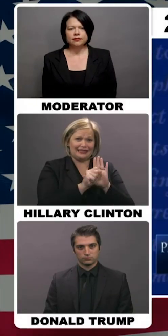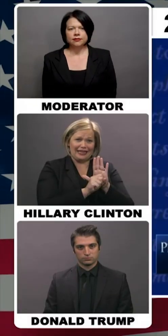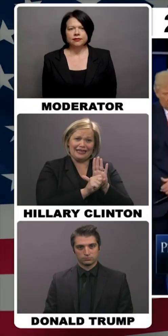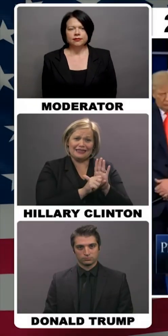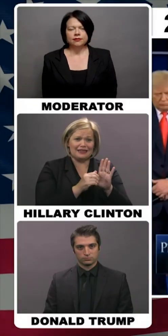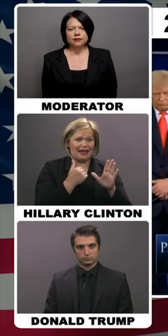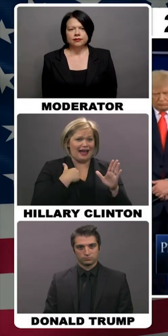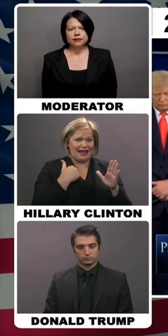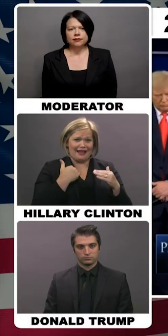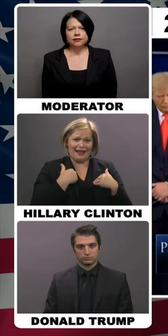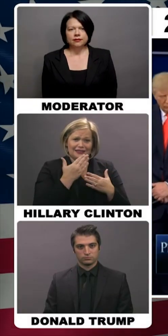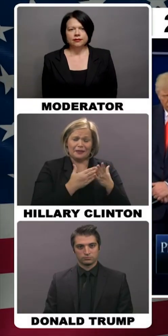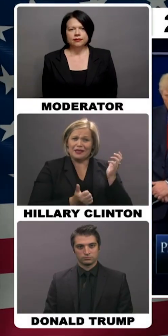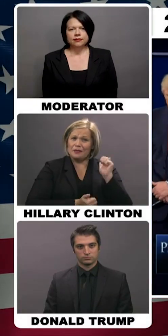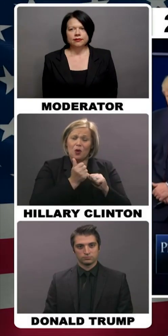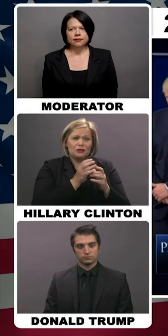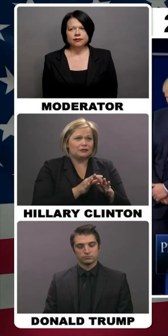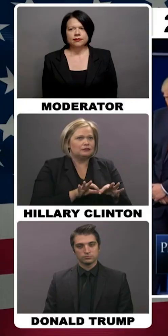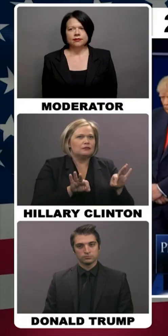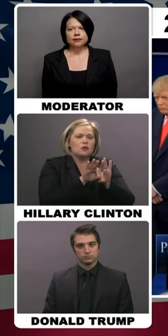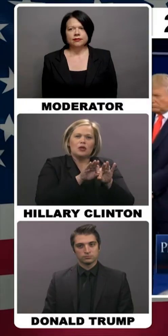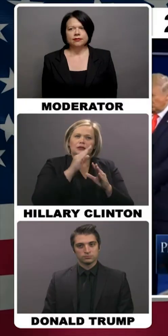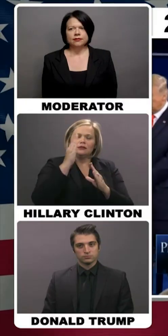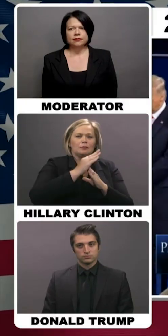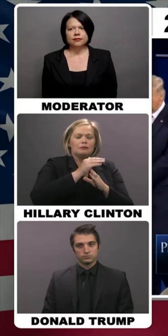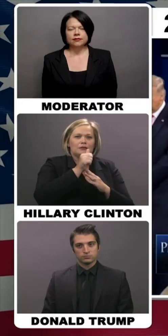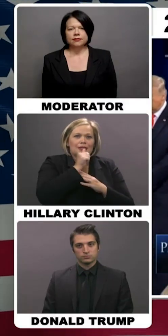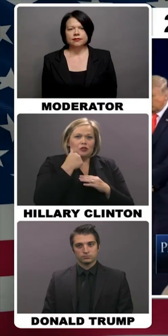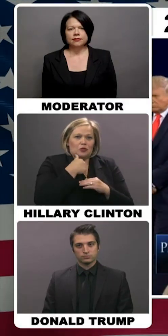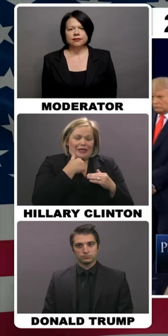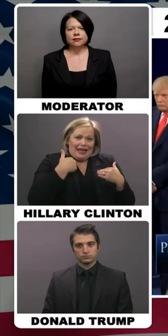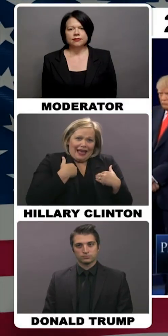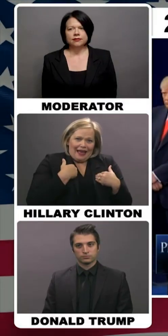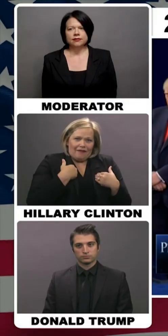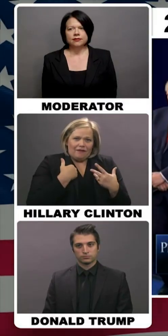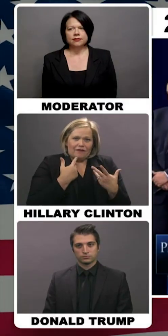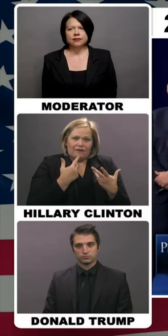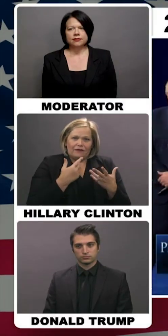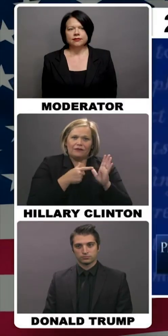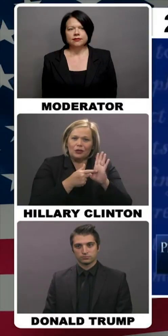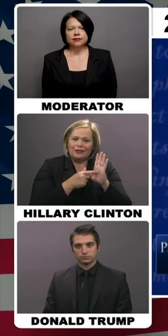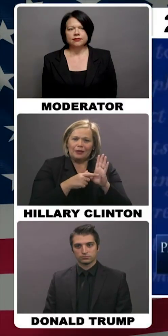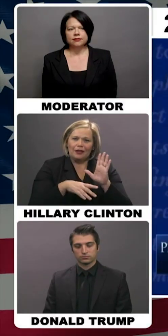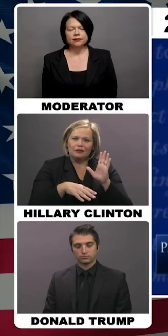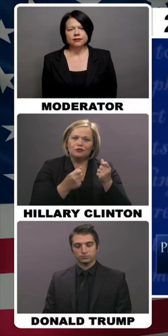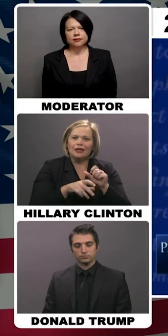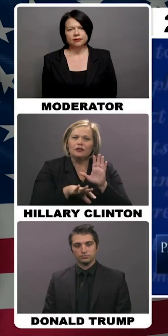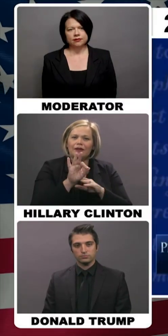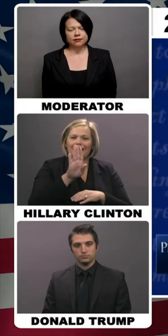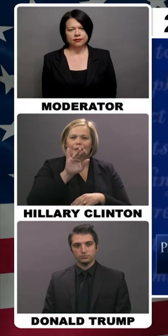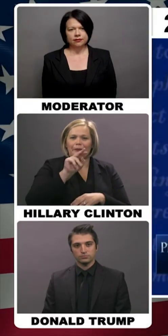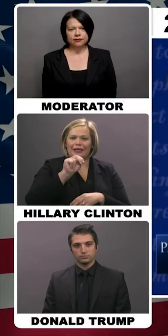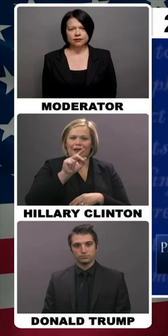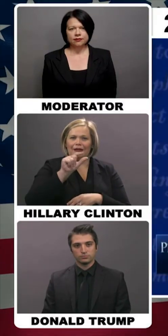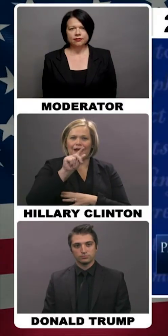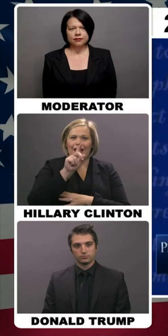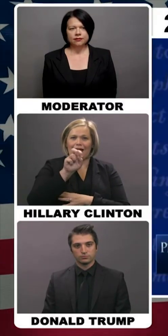most important secrets, uh, that we possess, such as going after Bin Laden. Uh, so I am very committed